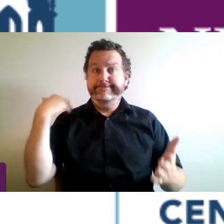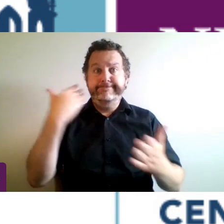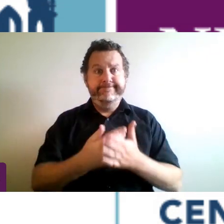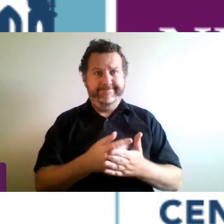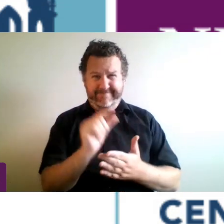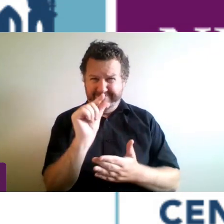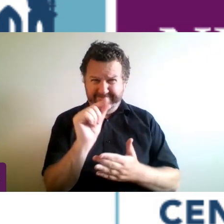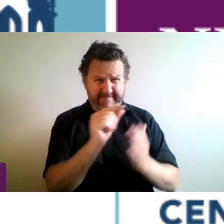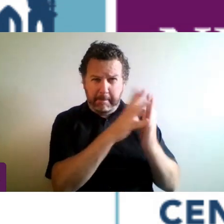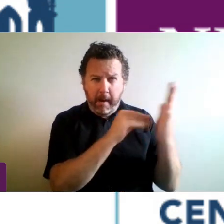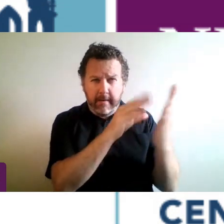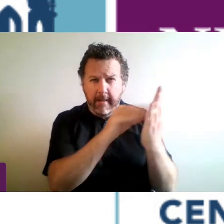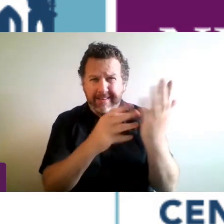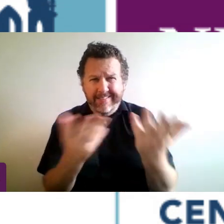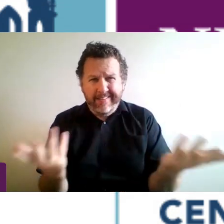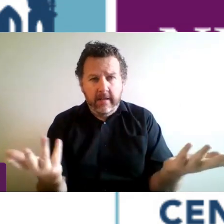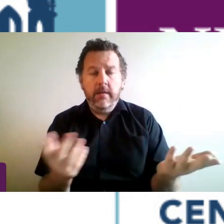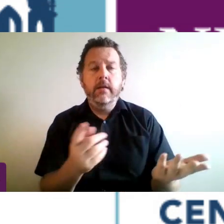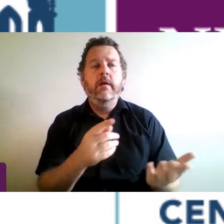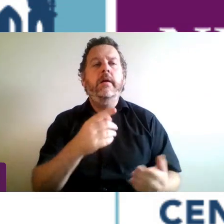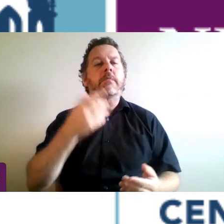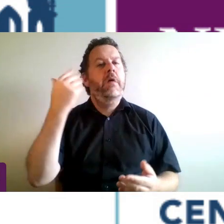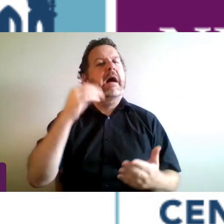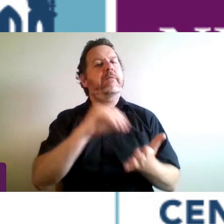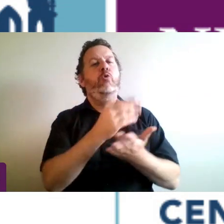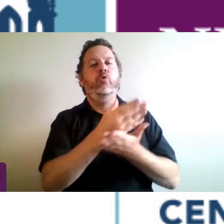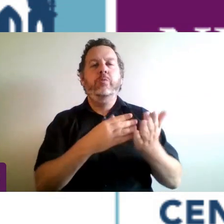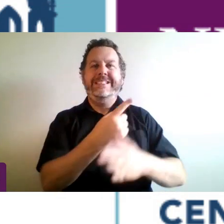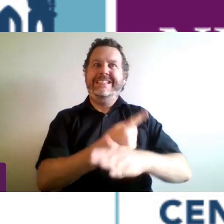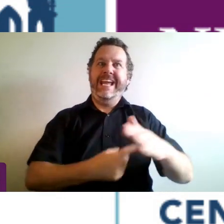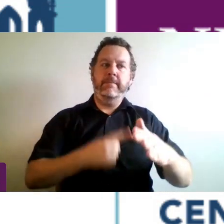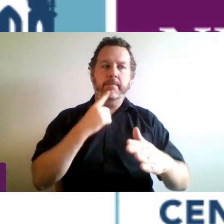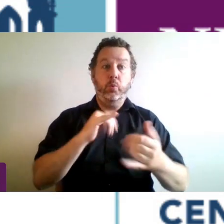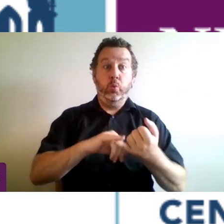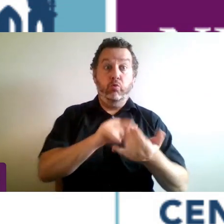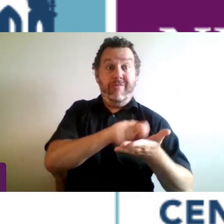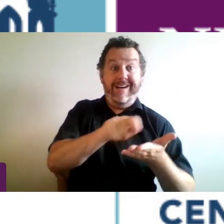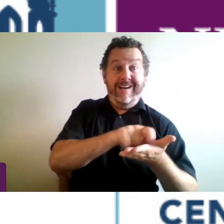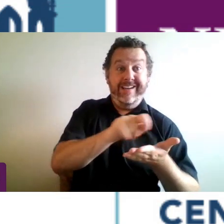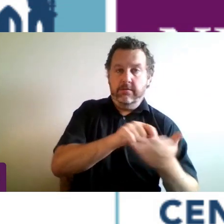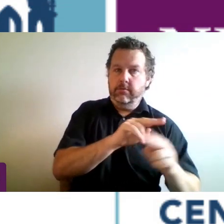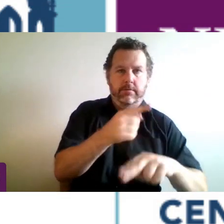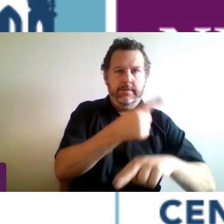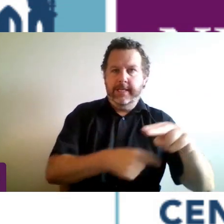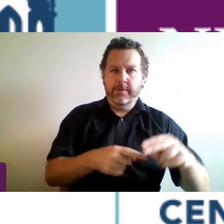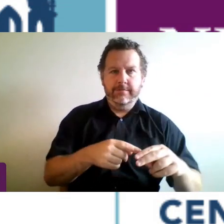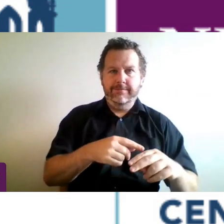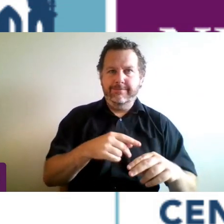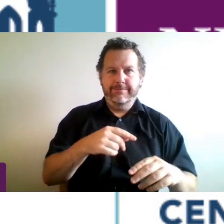within mainstream culture it has often been written from a nondisabled perspective. As we look forward